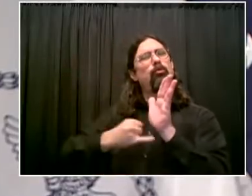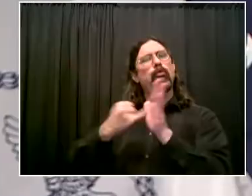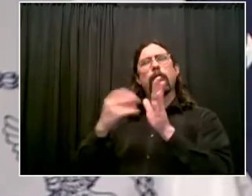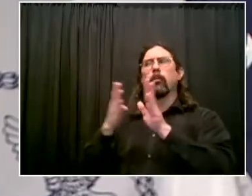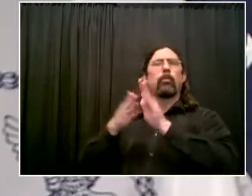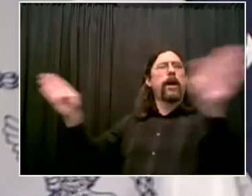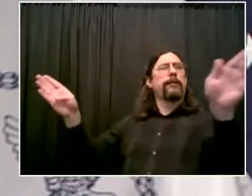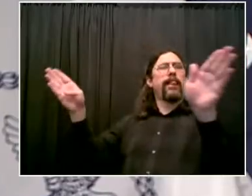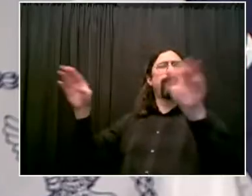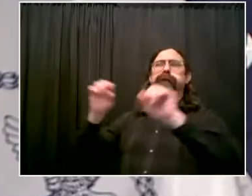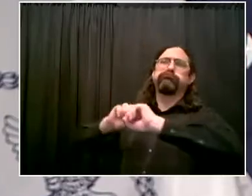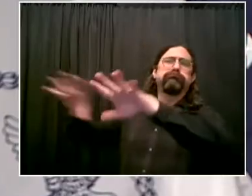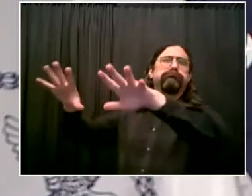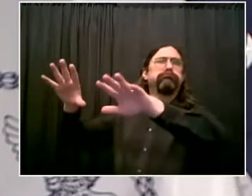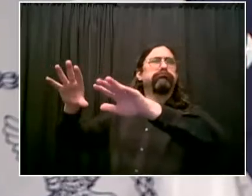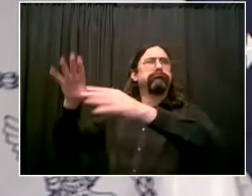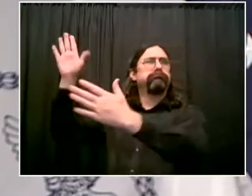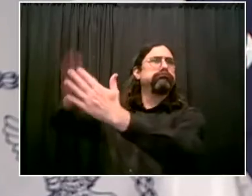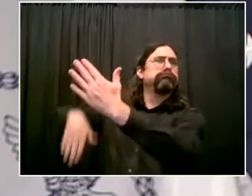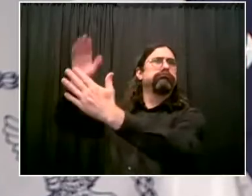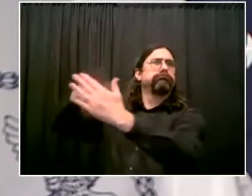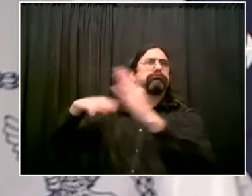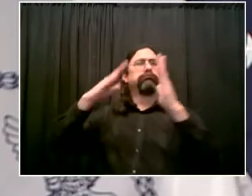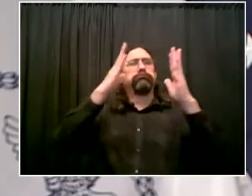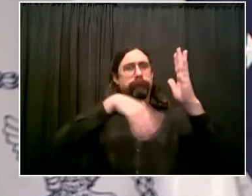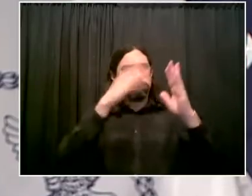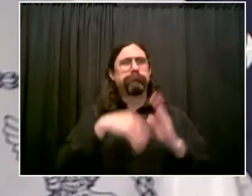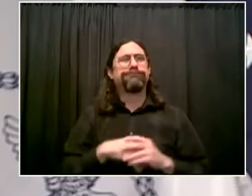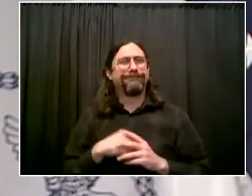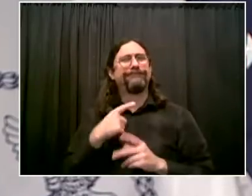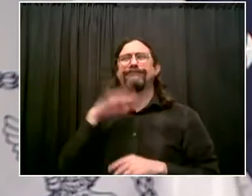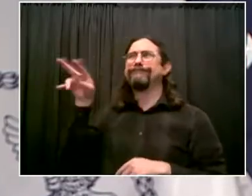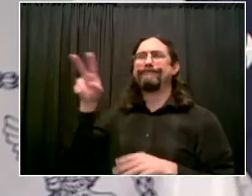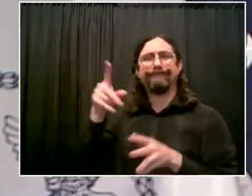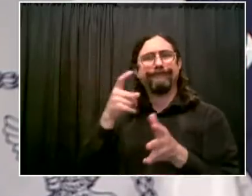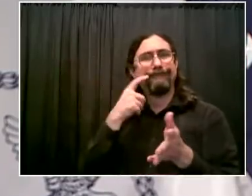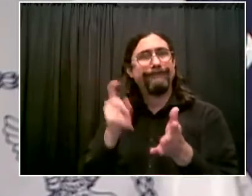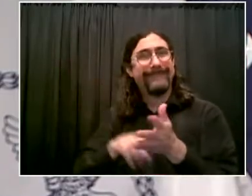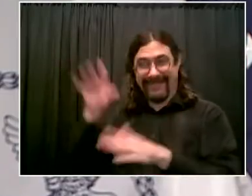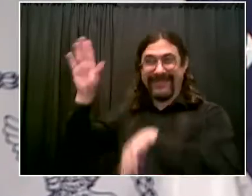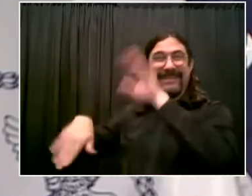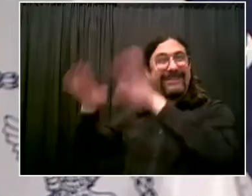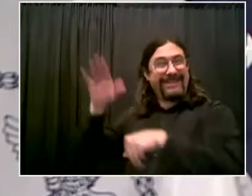LOOKING PRETTY FADED. IS THERE ANY UPKEEP OR REJUVENATION PLANS FOR THOSE